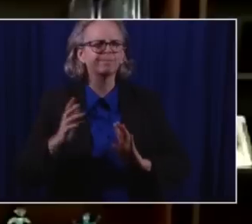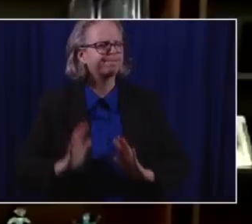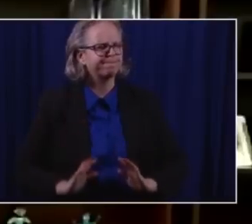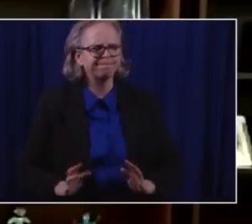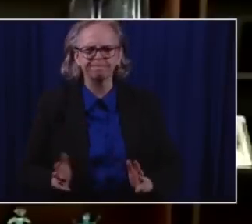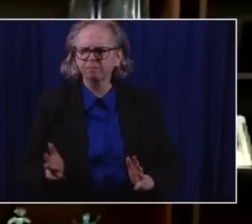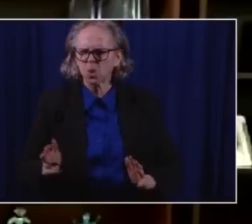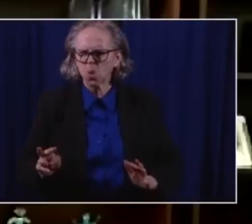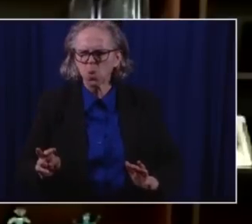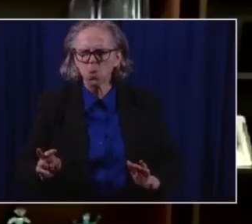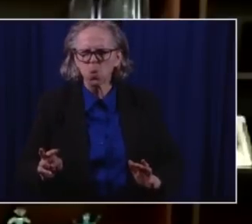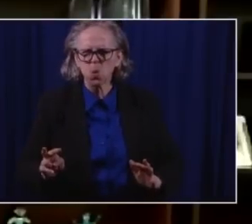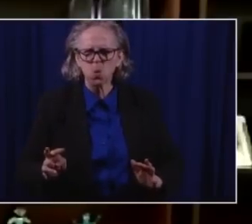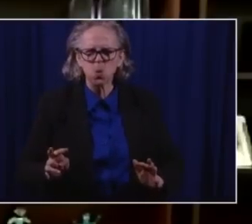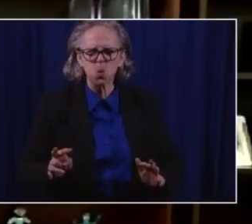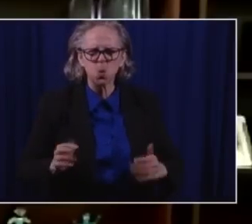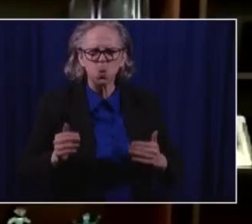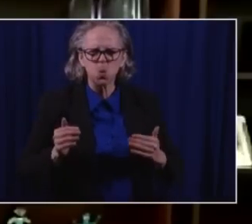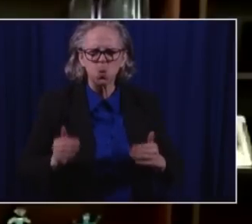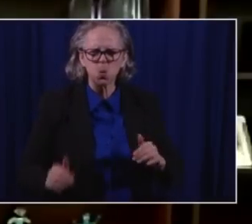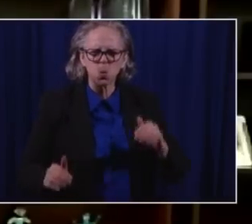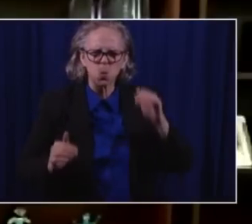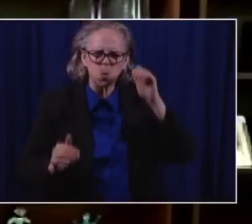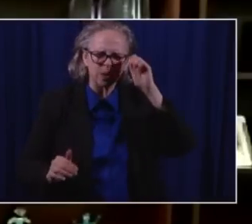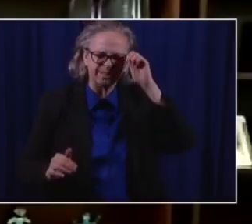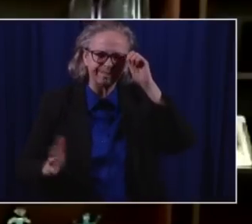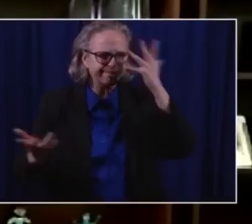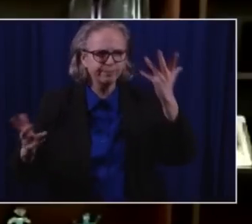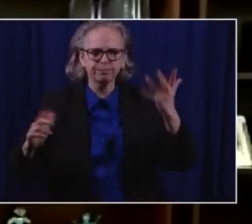this exhaust exhausted, exhaustion is actually